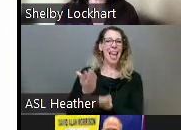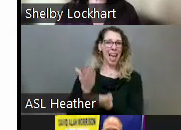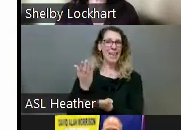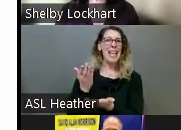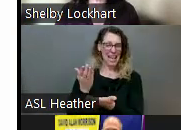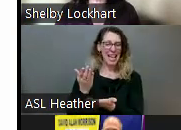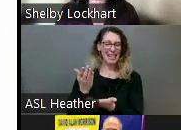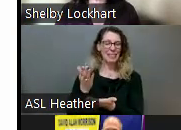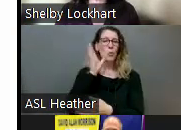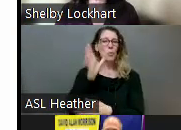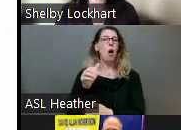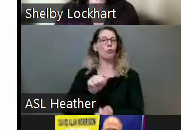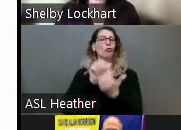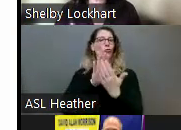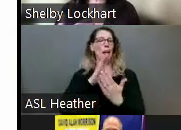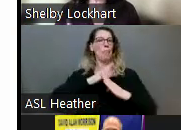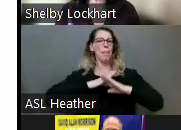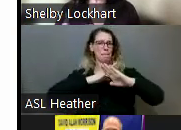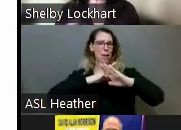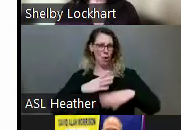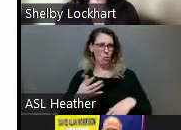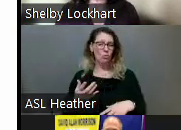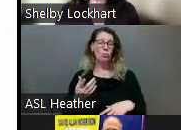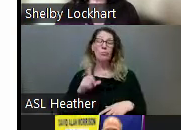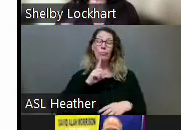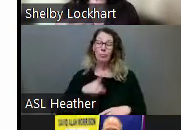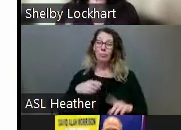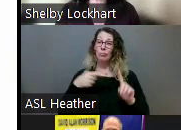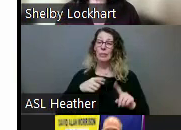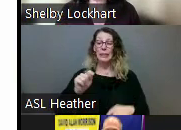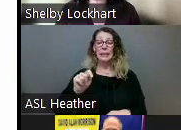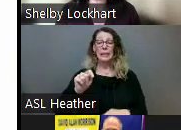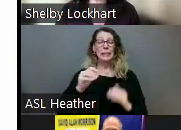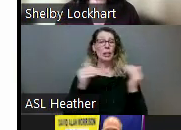address that barrier. Ideally your Tier 1 team has done empathy interviews and